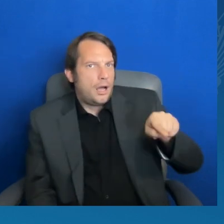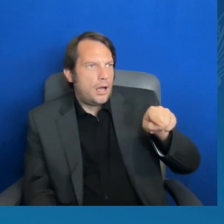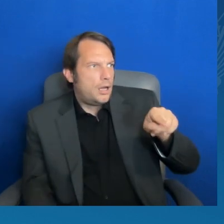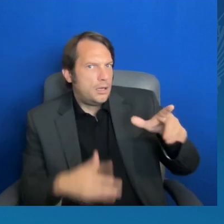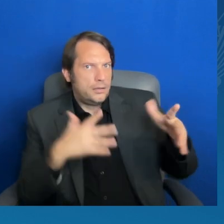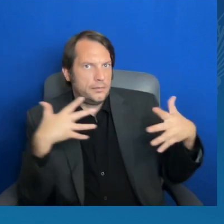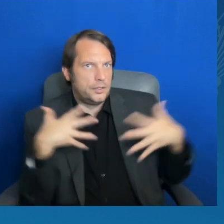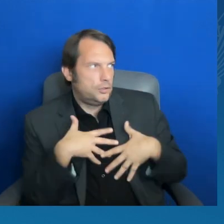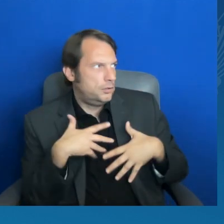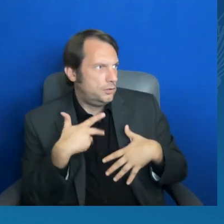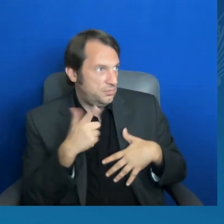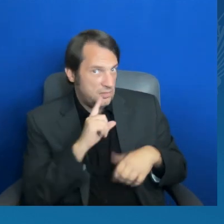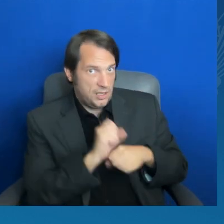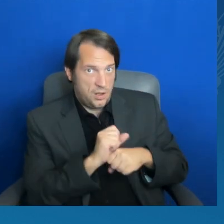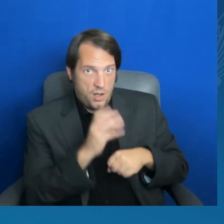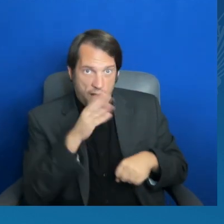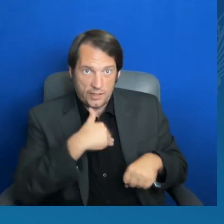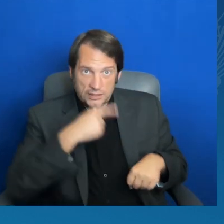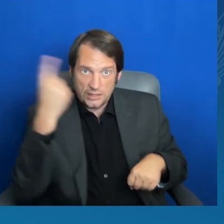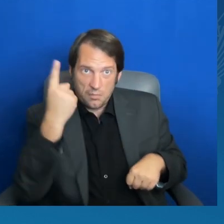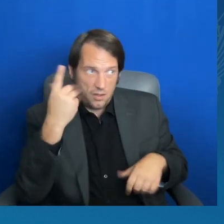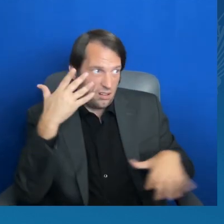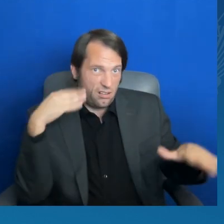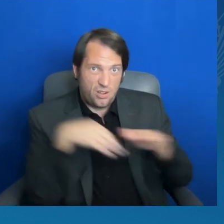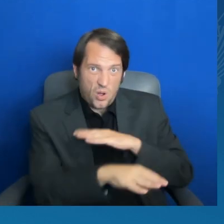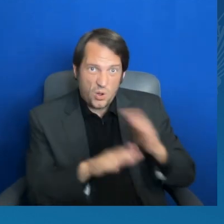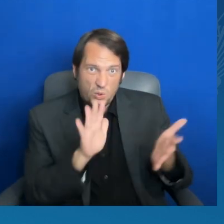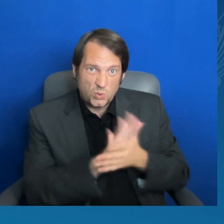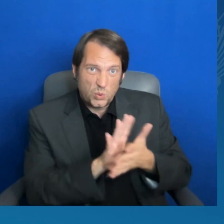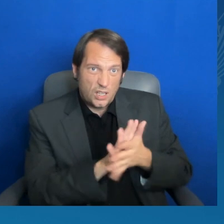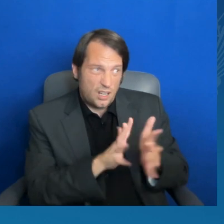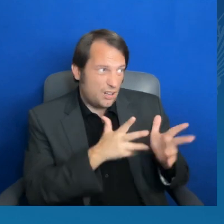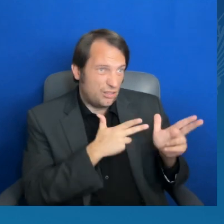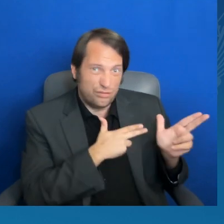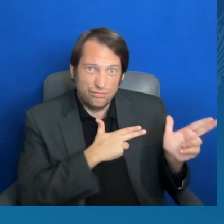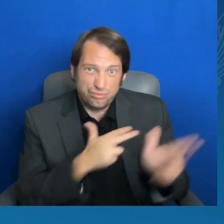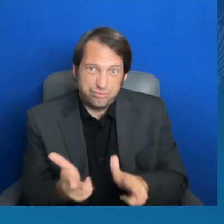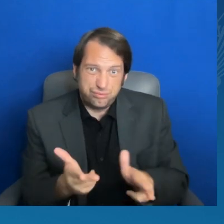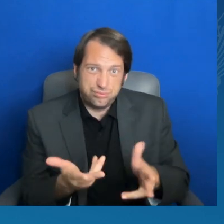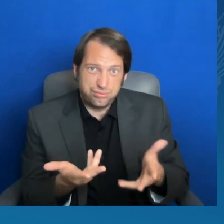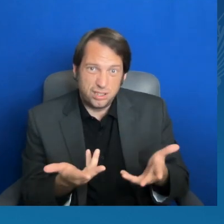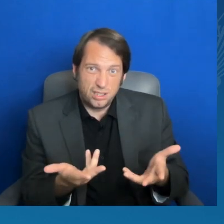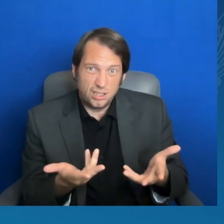And you know what the solutions look like. And you are demanding it, and you're going to continue to demand it.